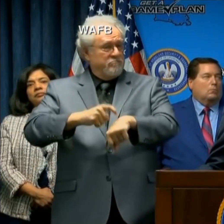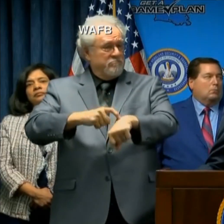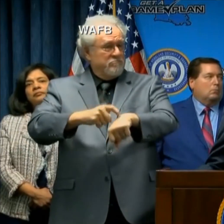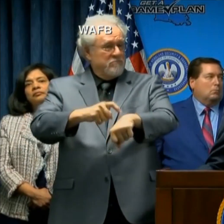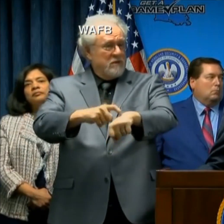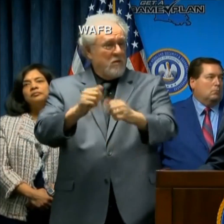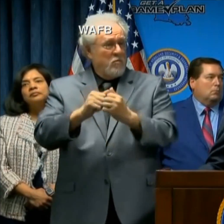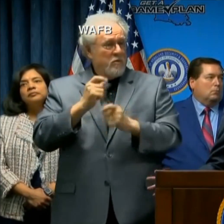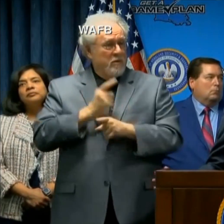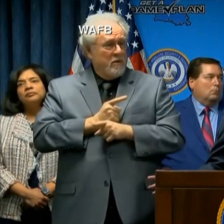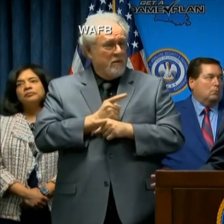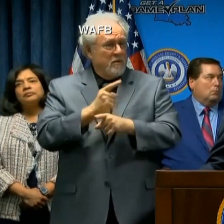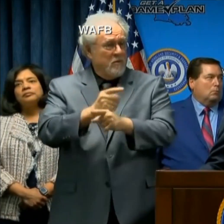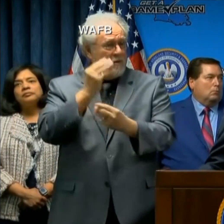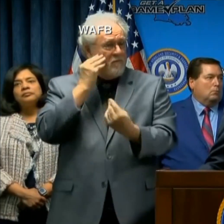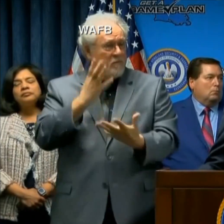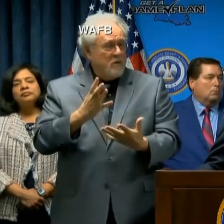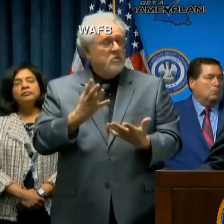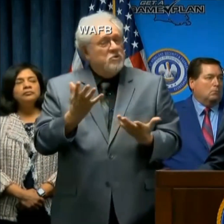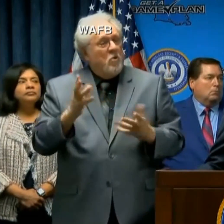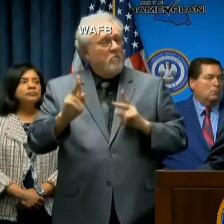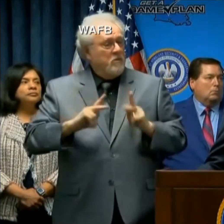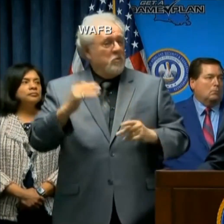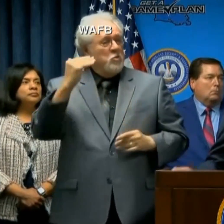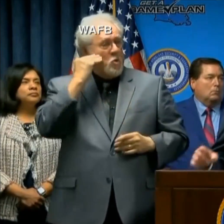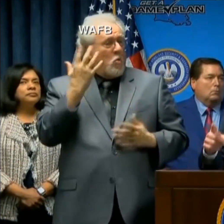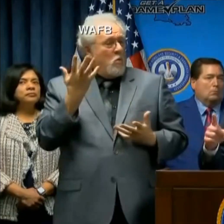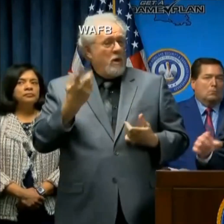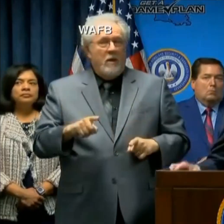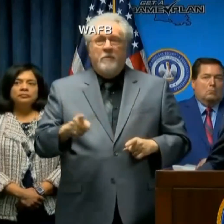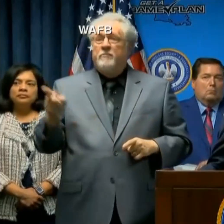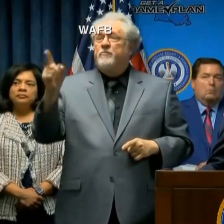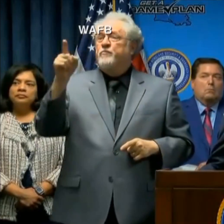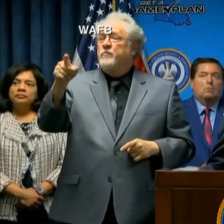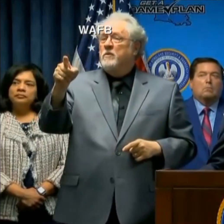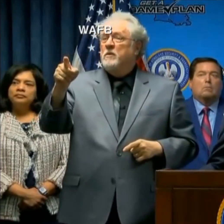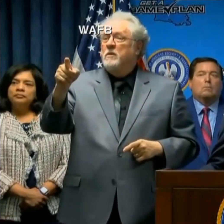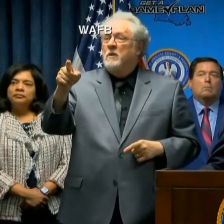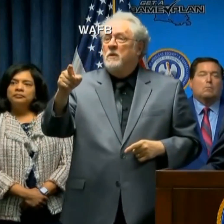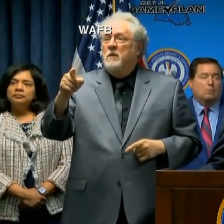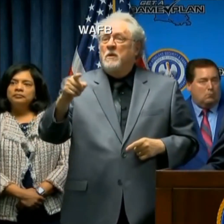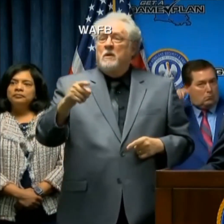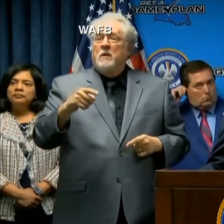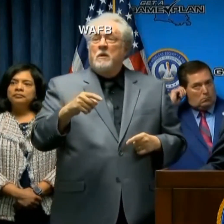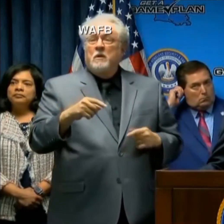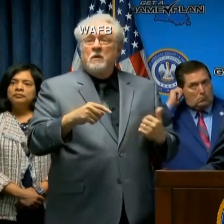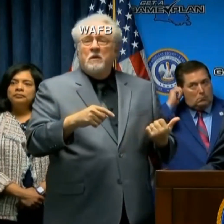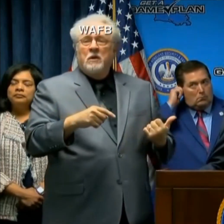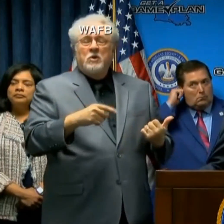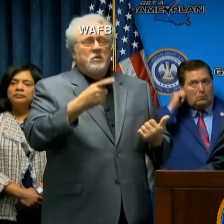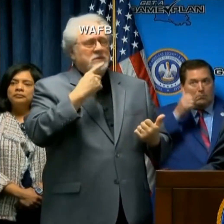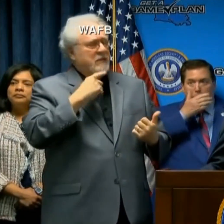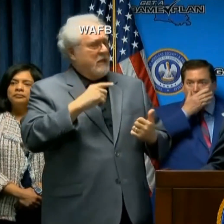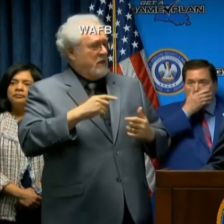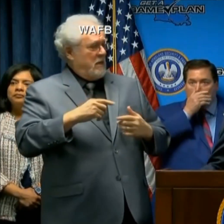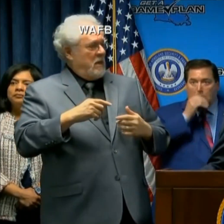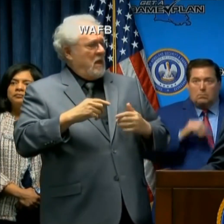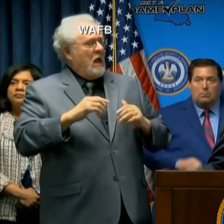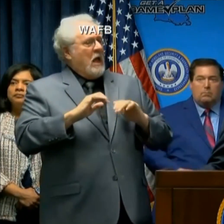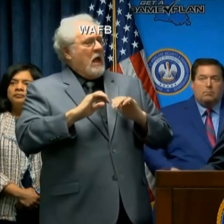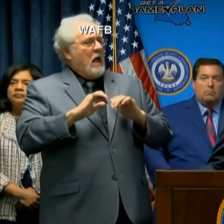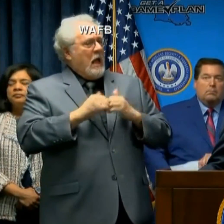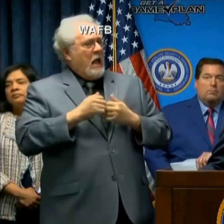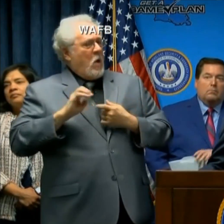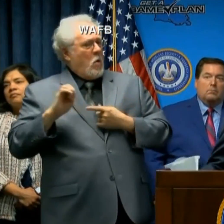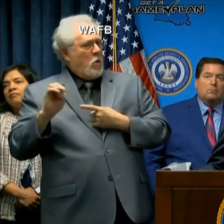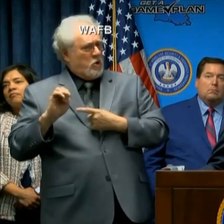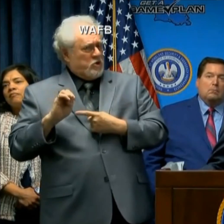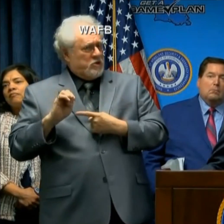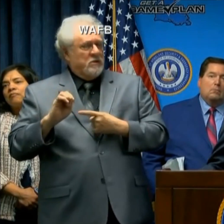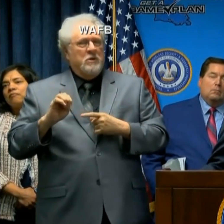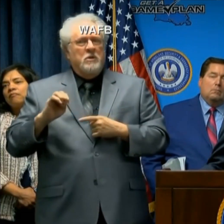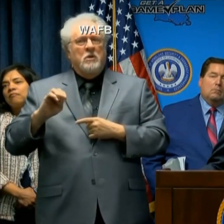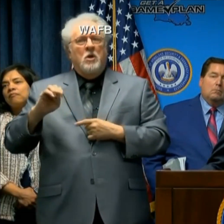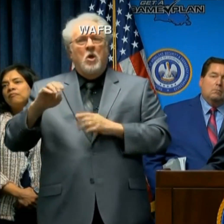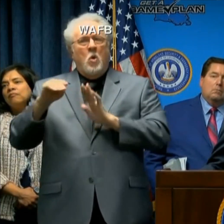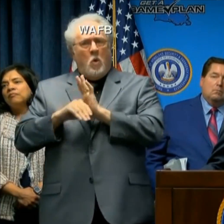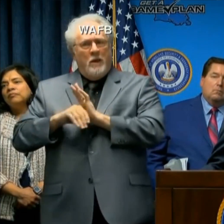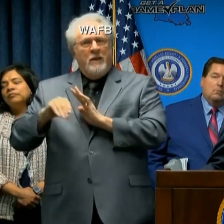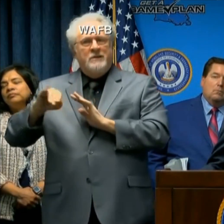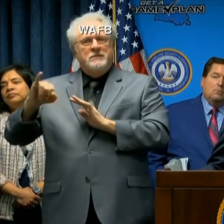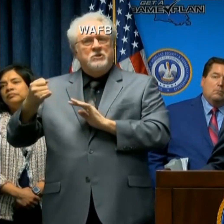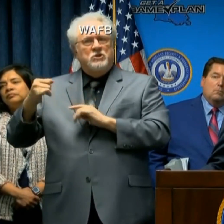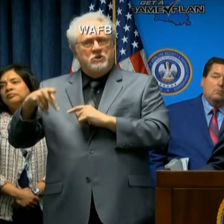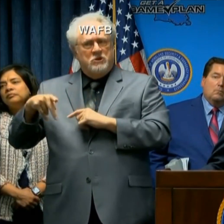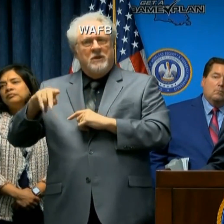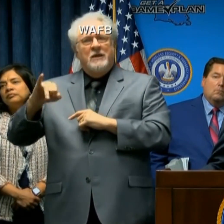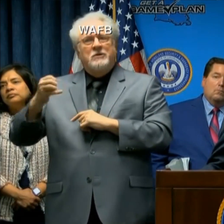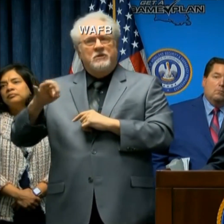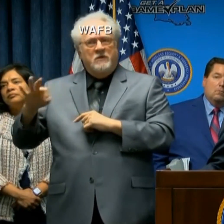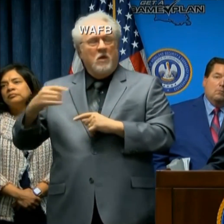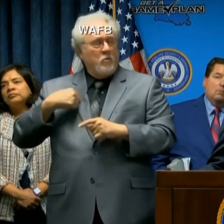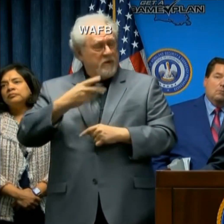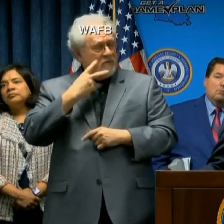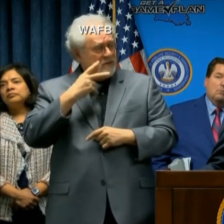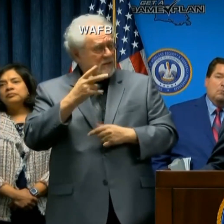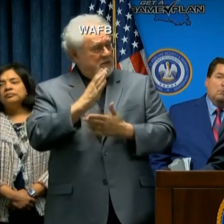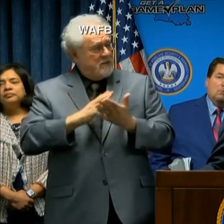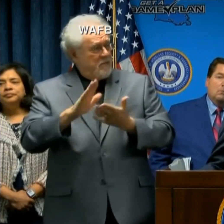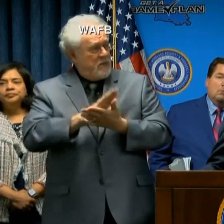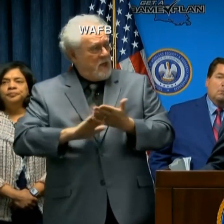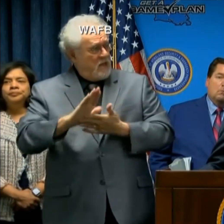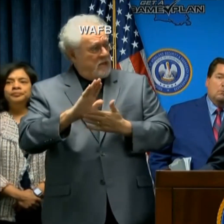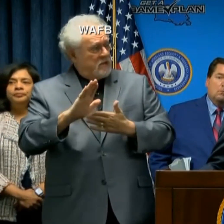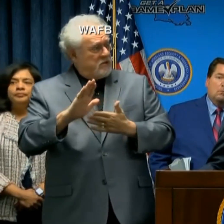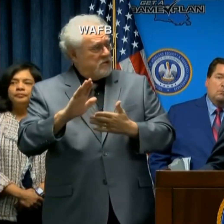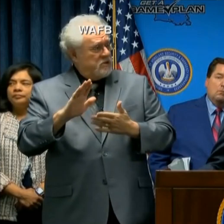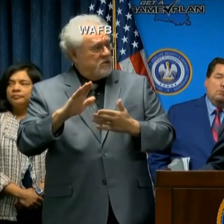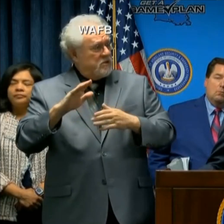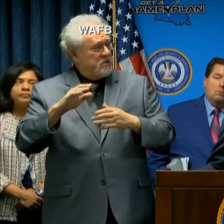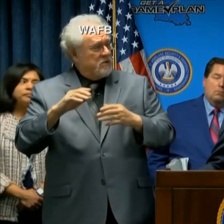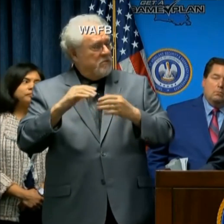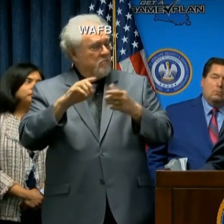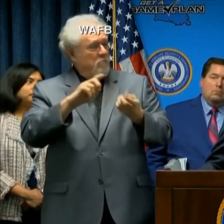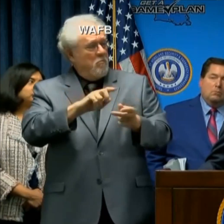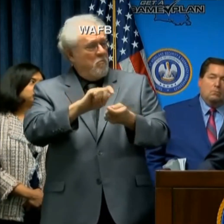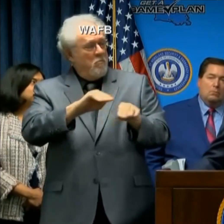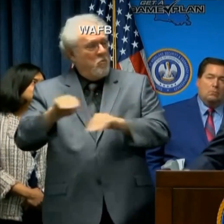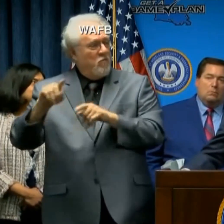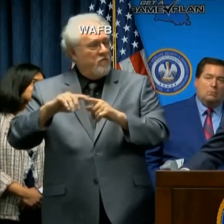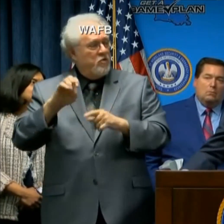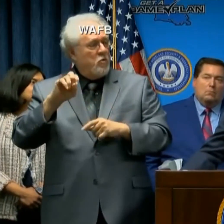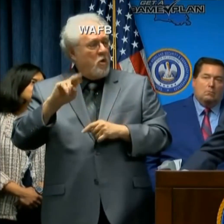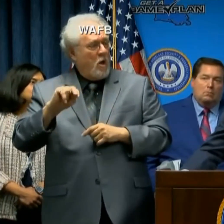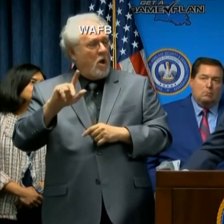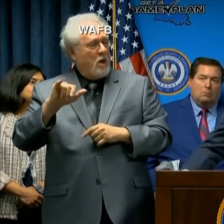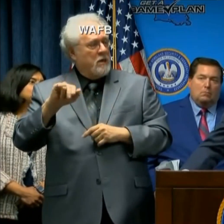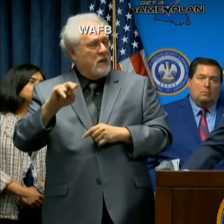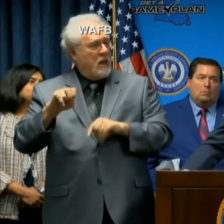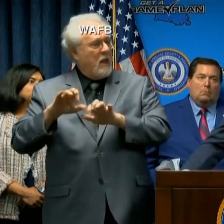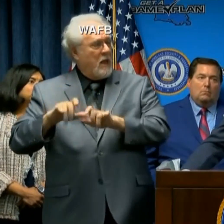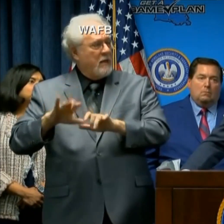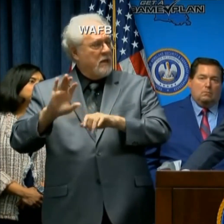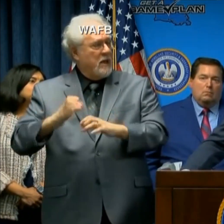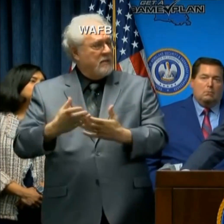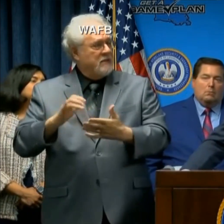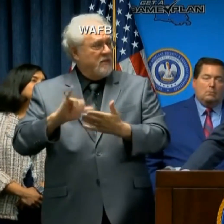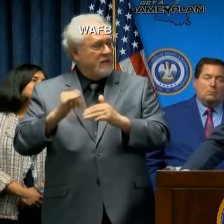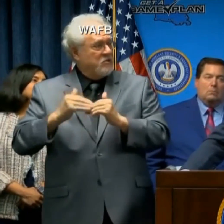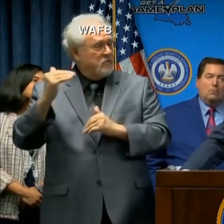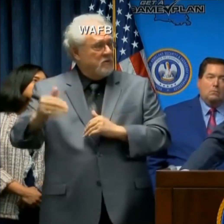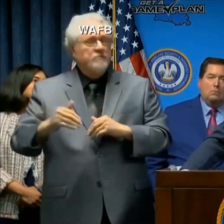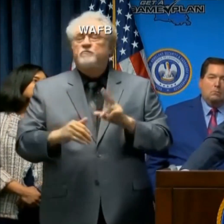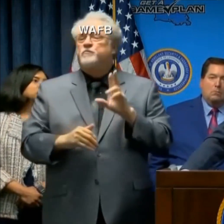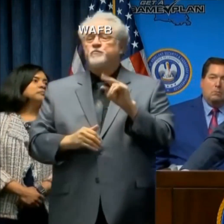information so people know what's going on yes sir no first of all if they have